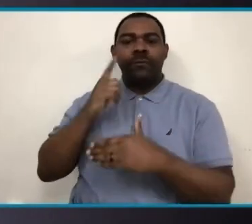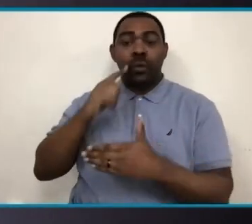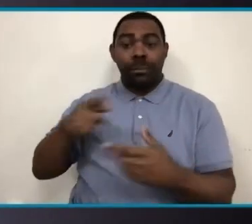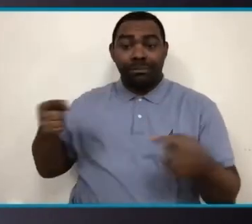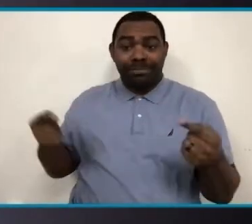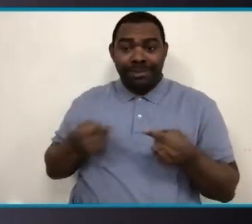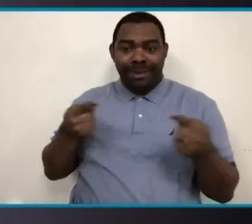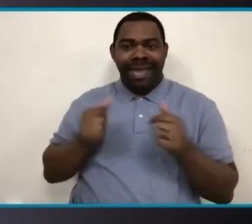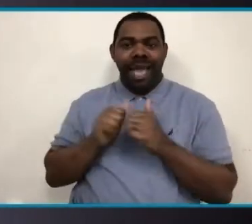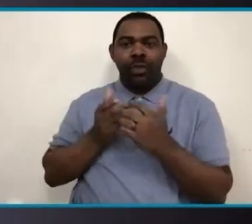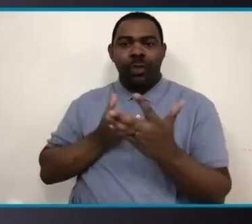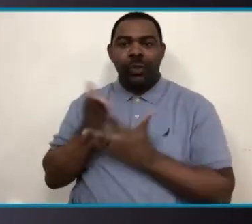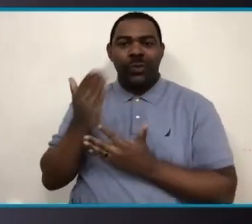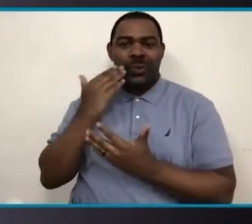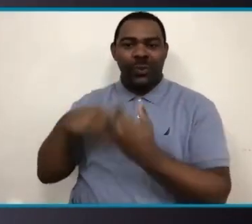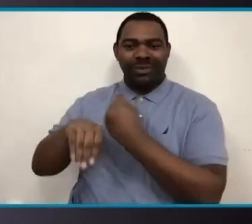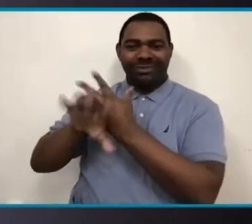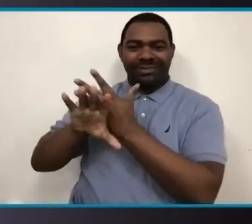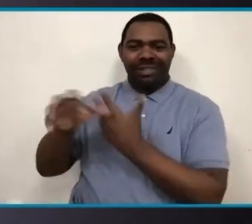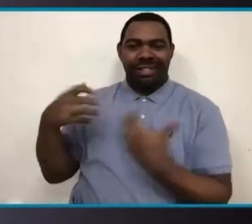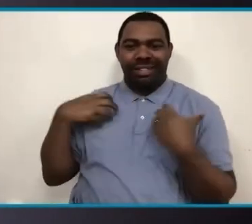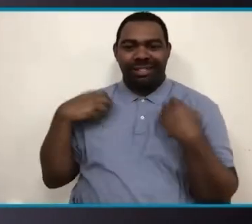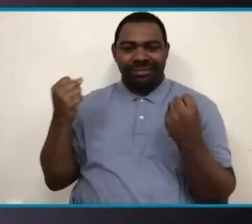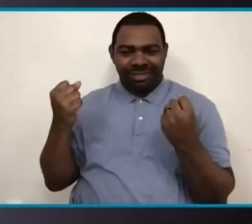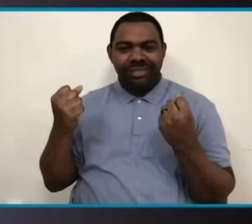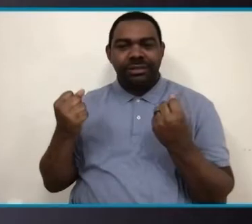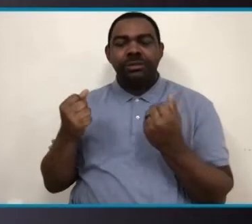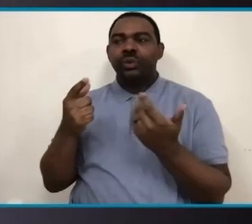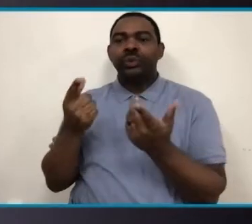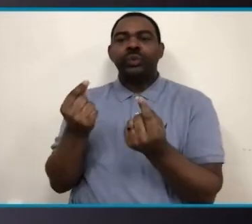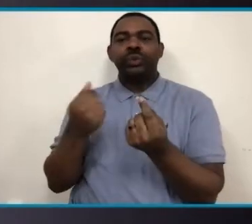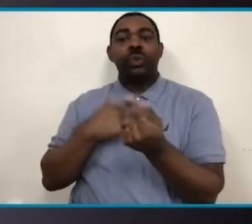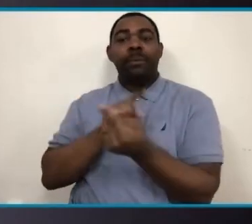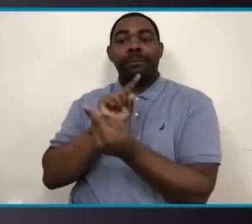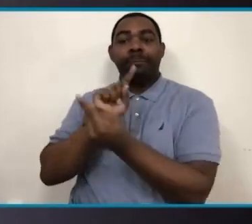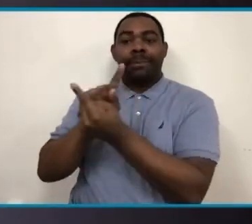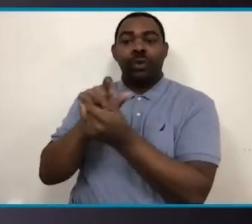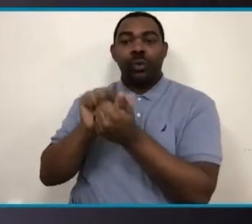One involves meeting one time with a music therapist to talk about music listening and